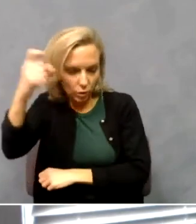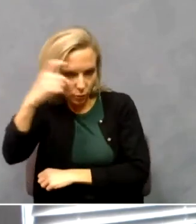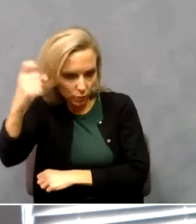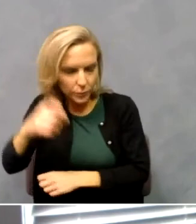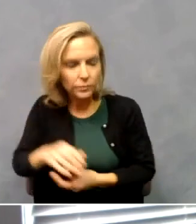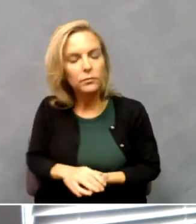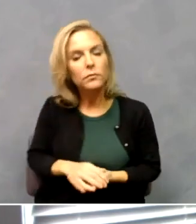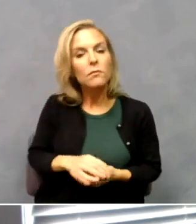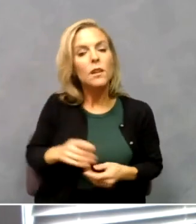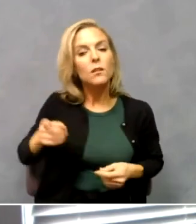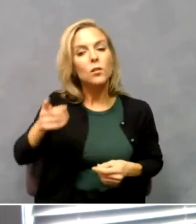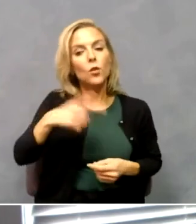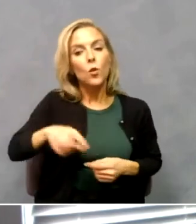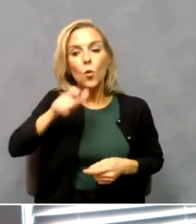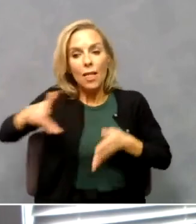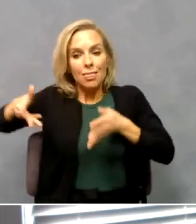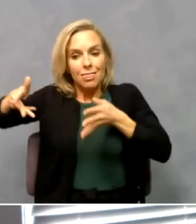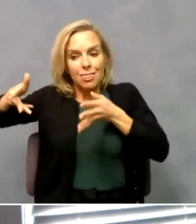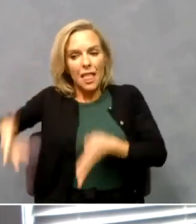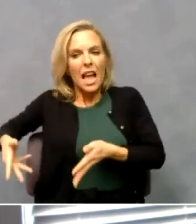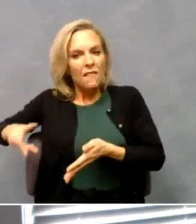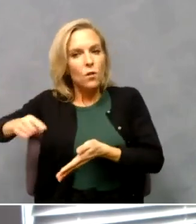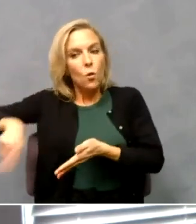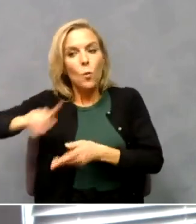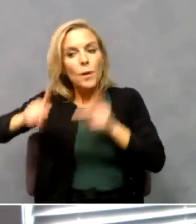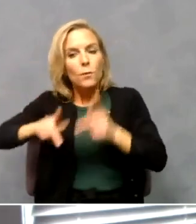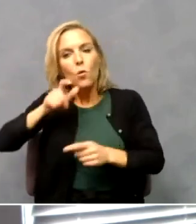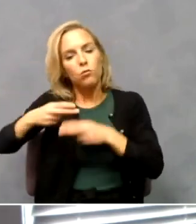remain will be the lower risk categories, and it's our goal to make